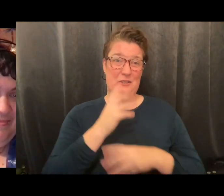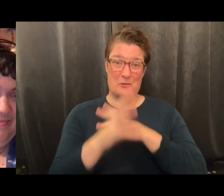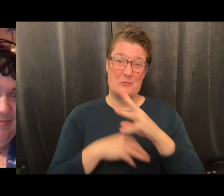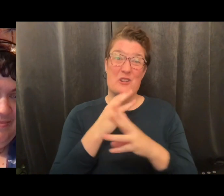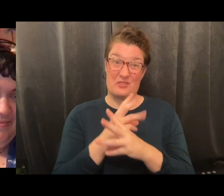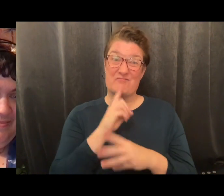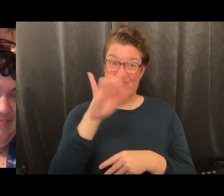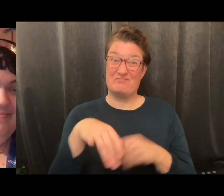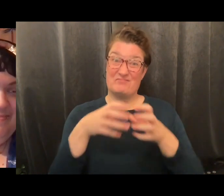Melissa: Thank you.